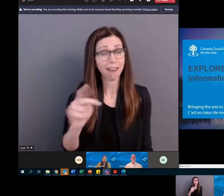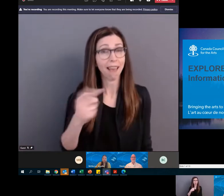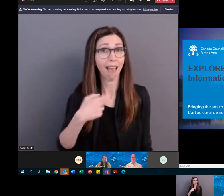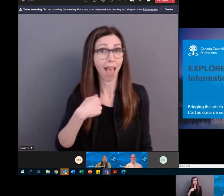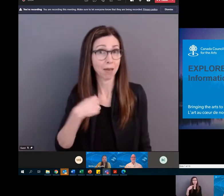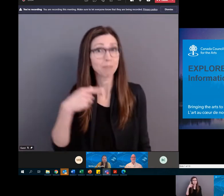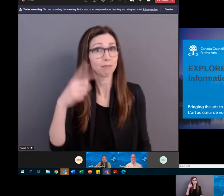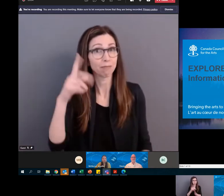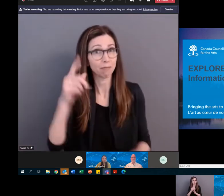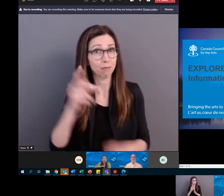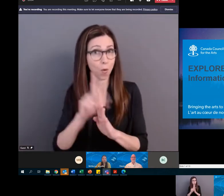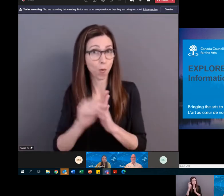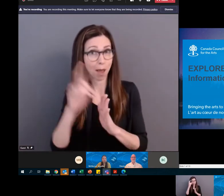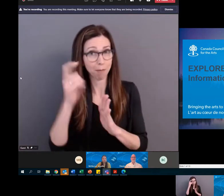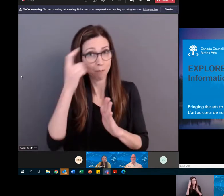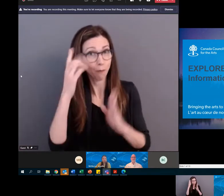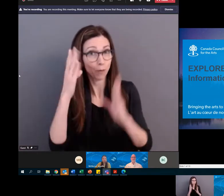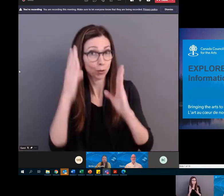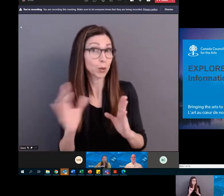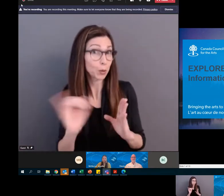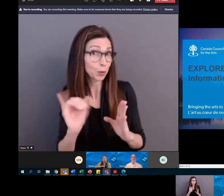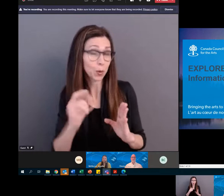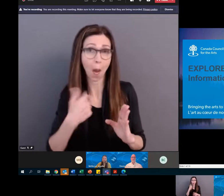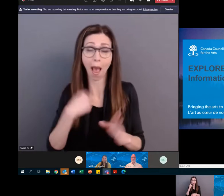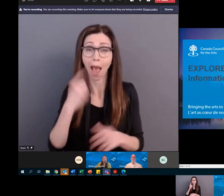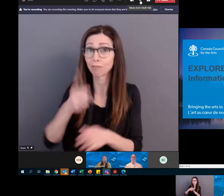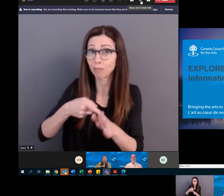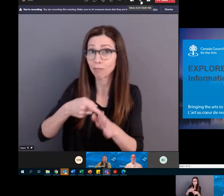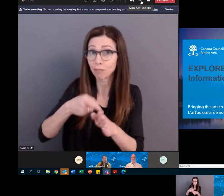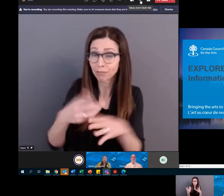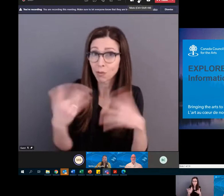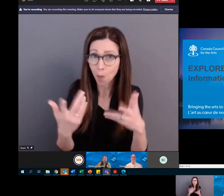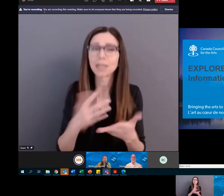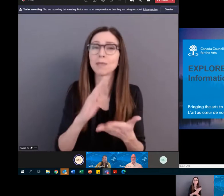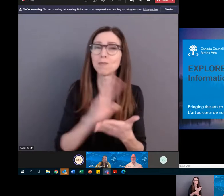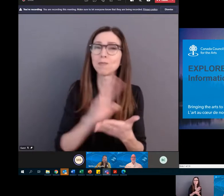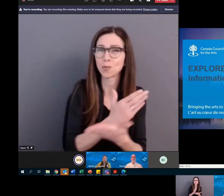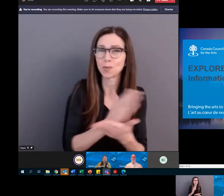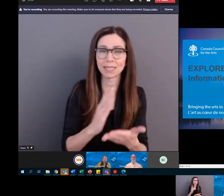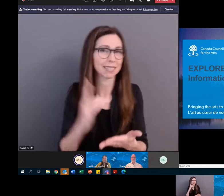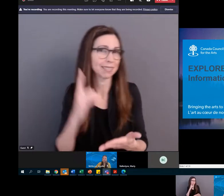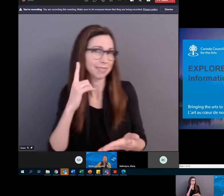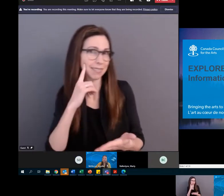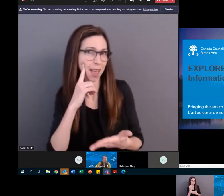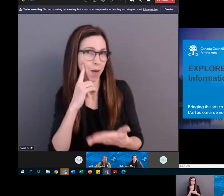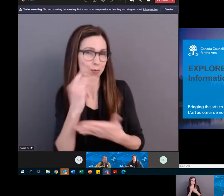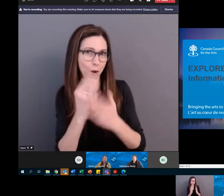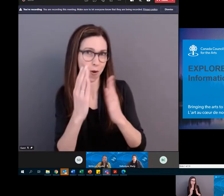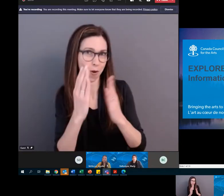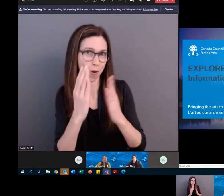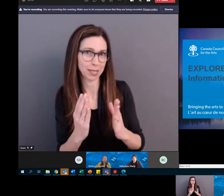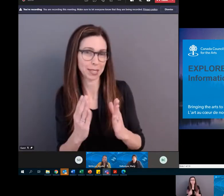and I work primarily with music and sound artists.